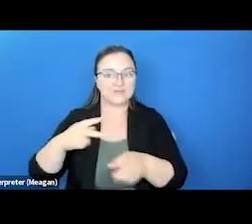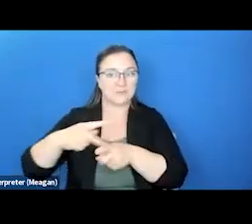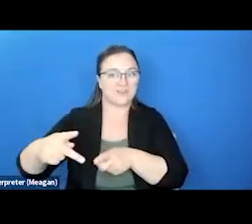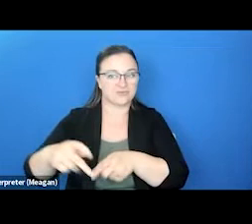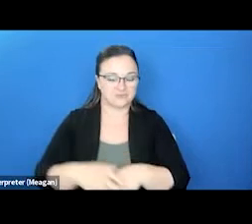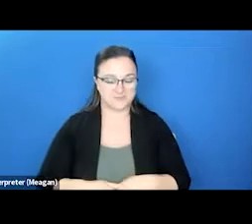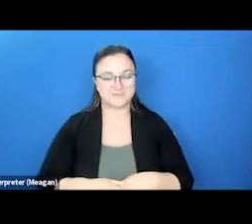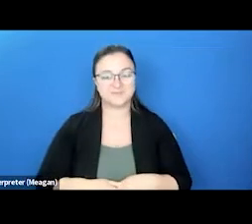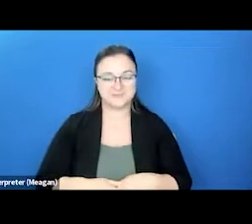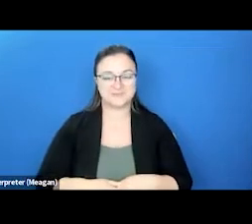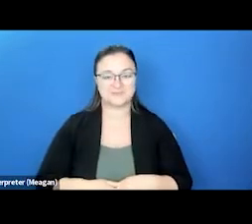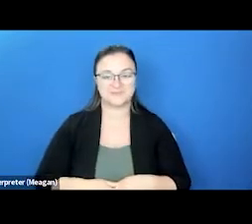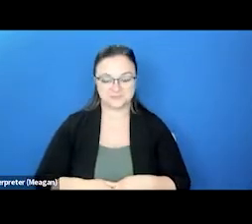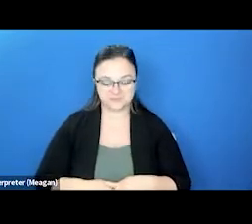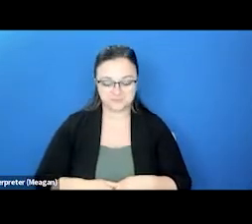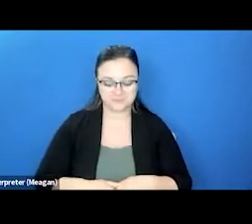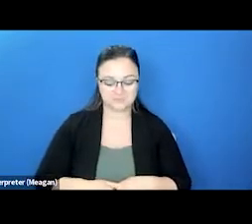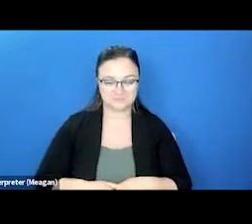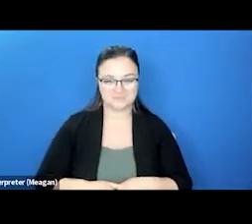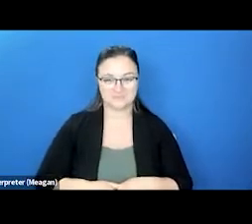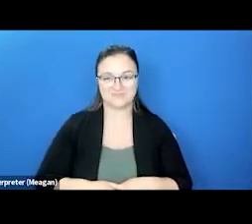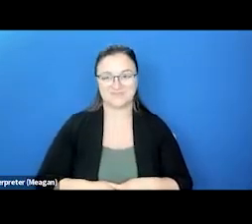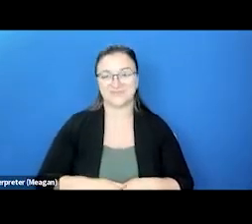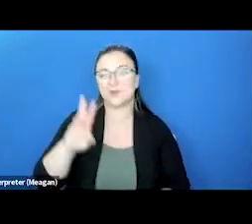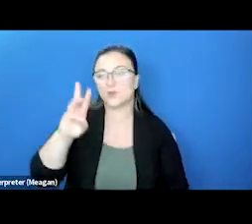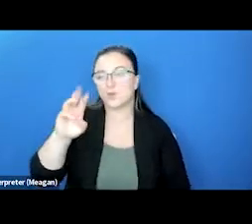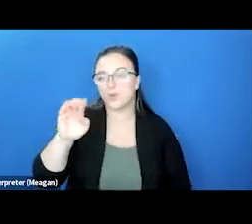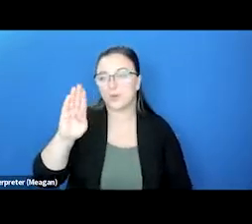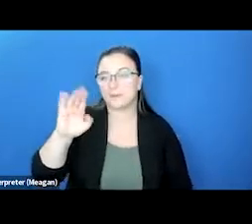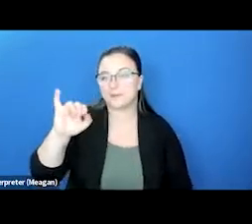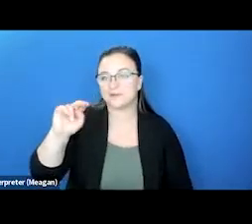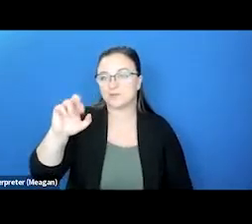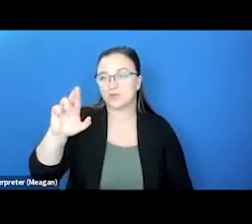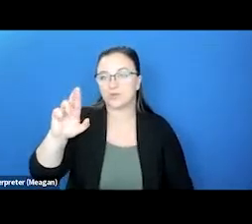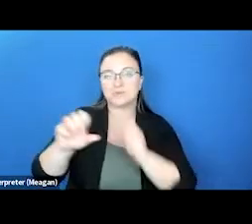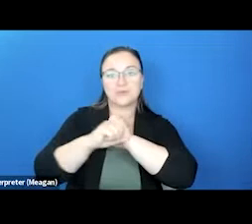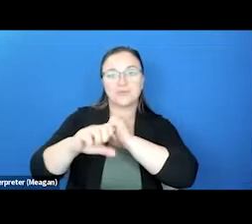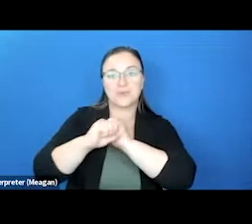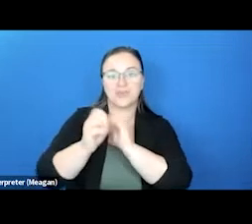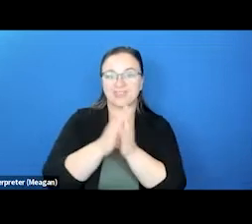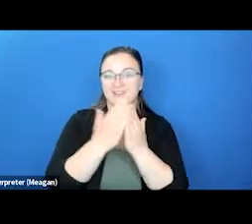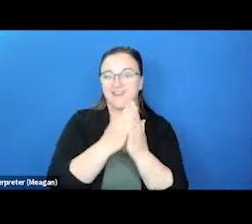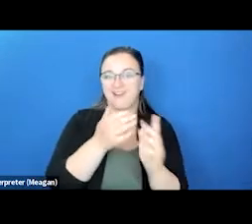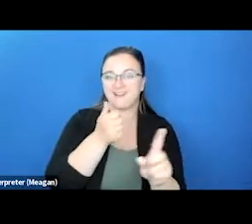And you know, the webinar was really promoting the guide itself. And we talked through a lot of the content